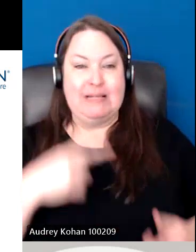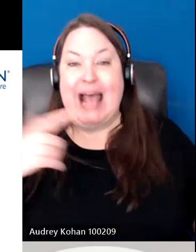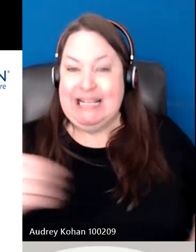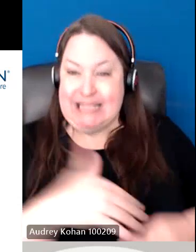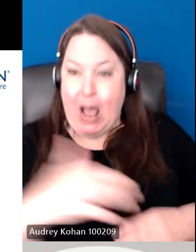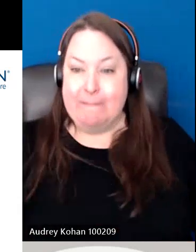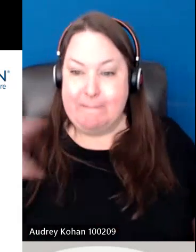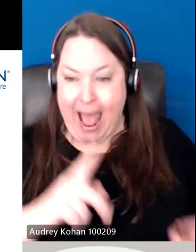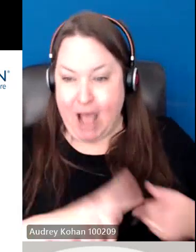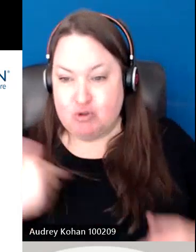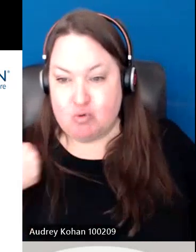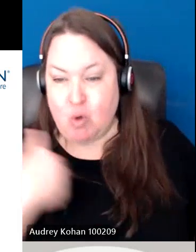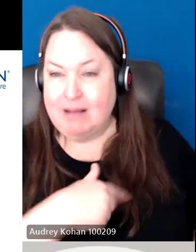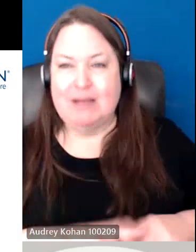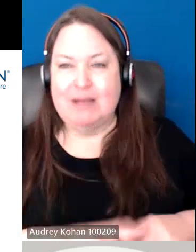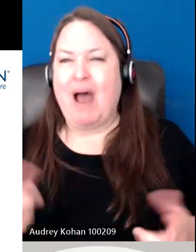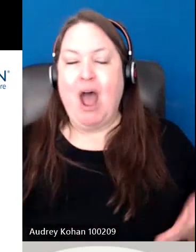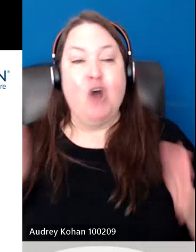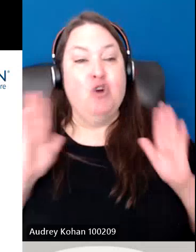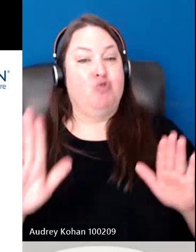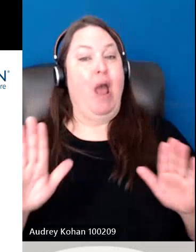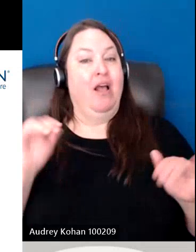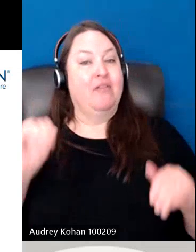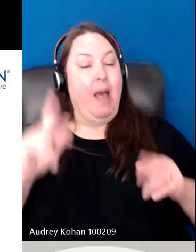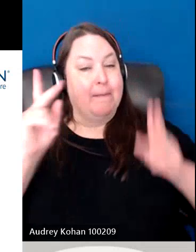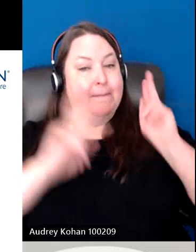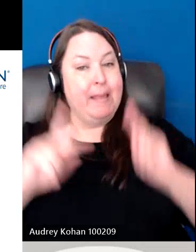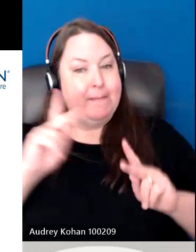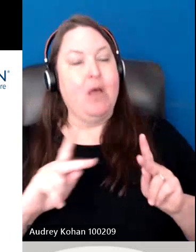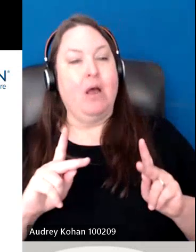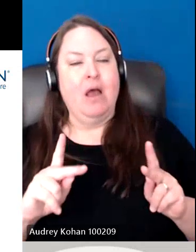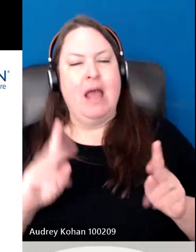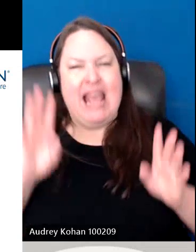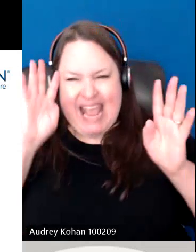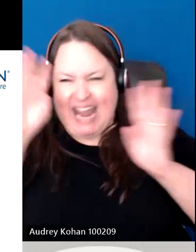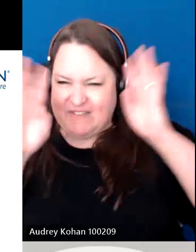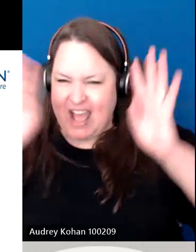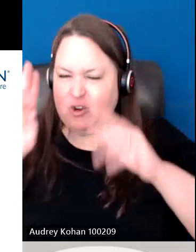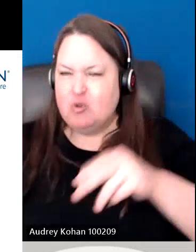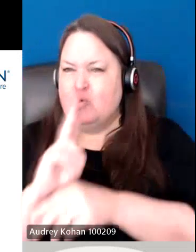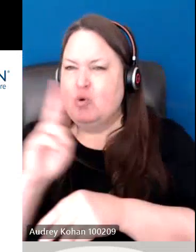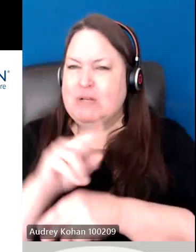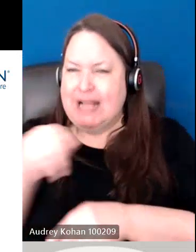us but you know isn't it great that the people are being Innovative and using this to go toes